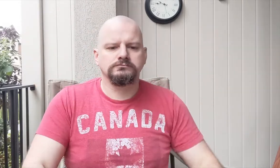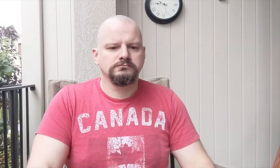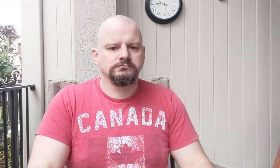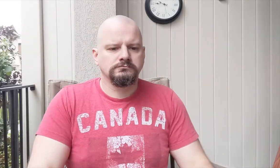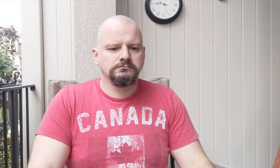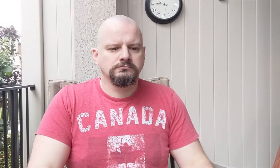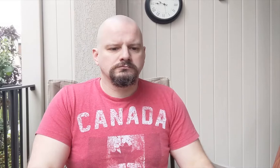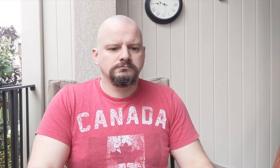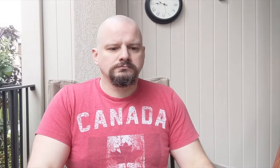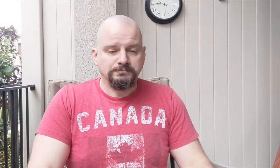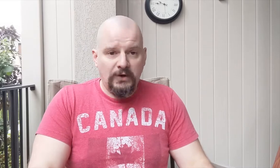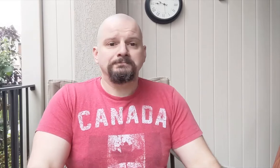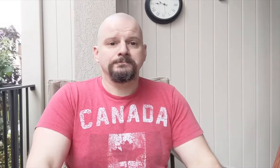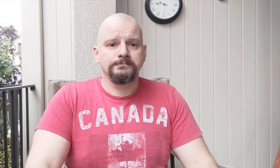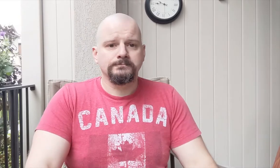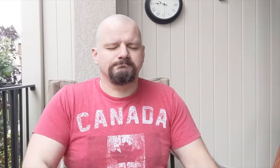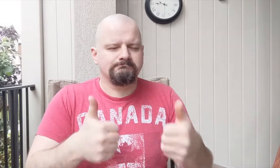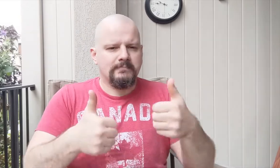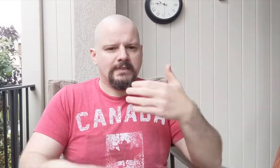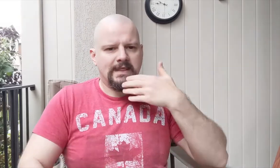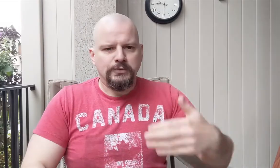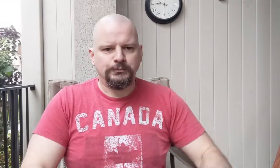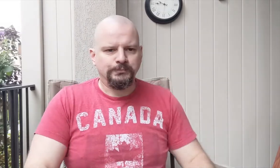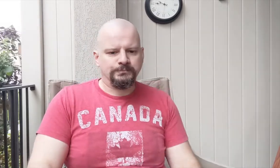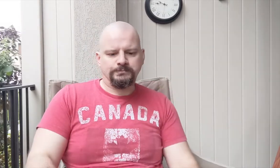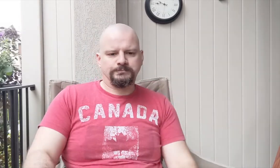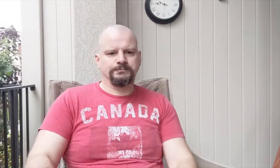Allright, thank you.